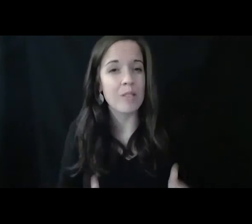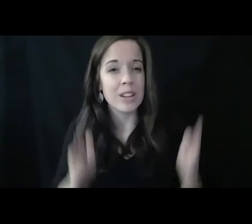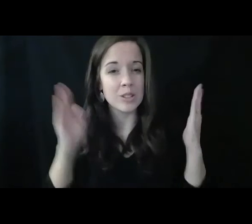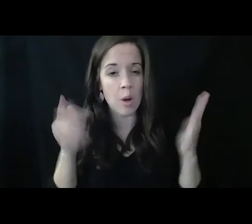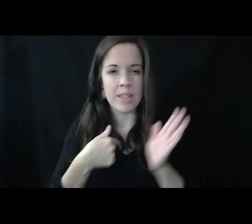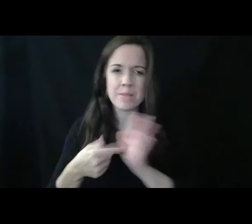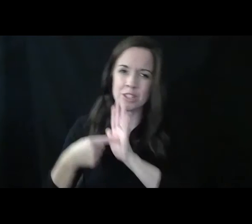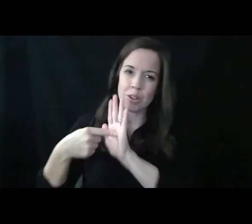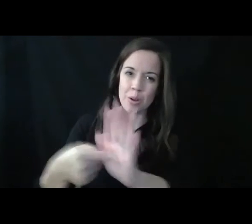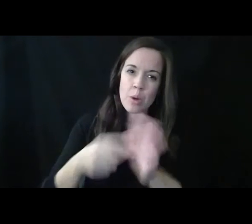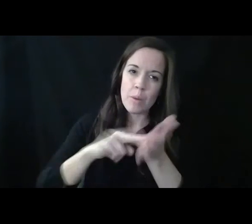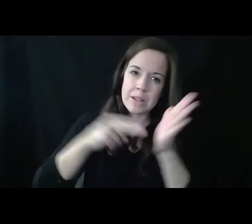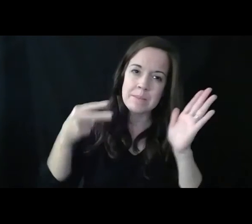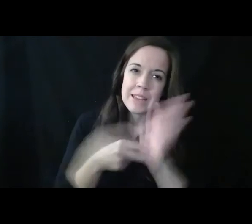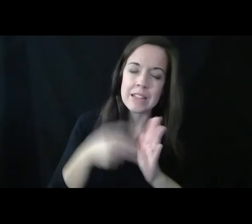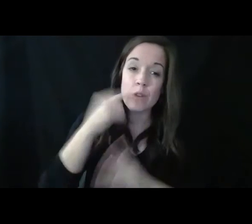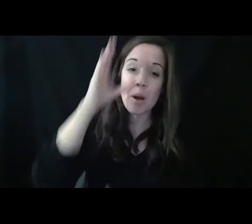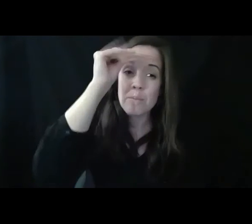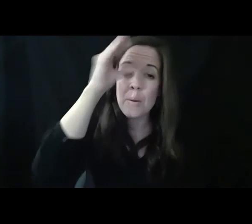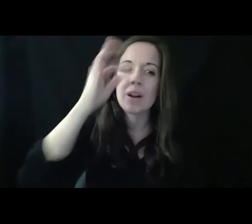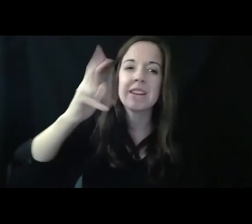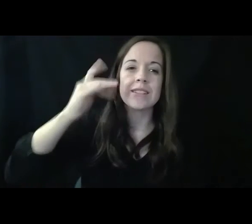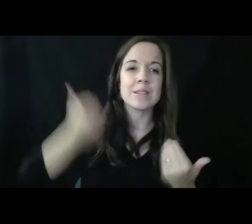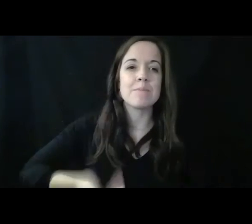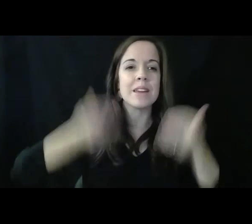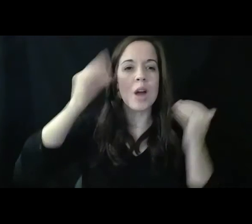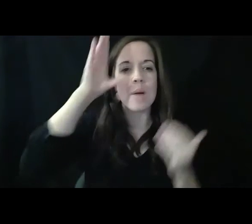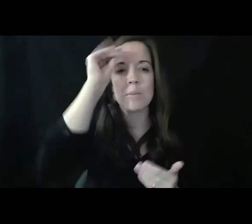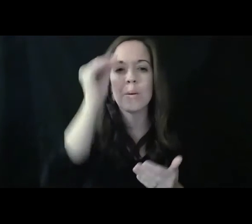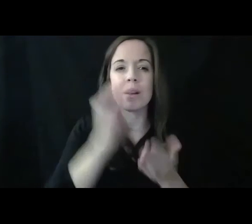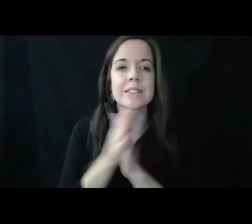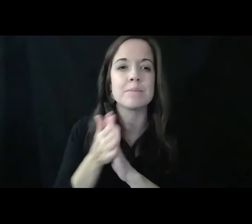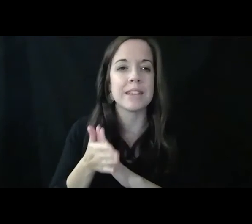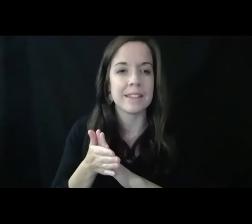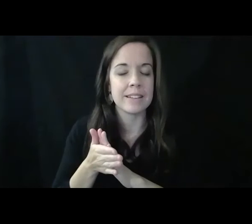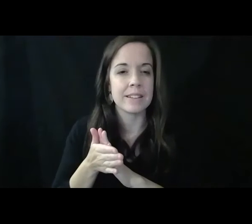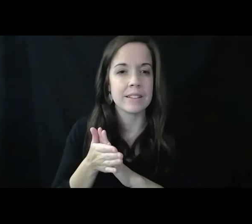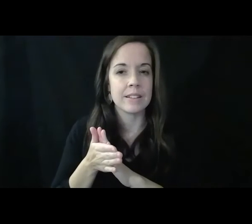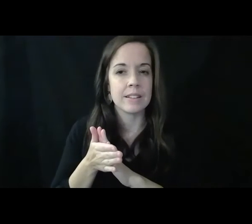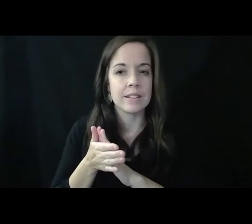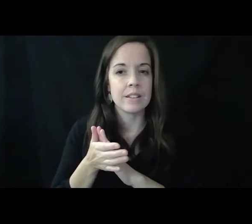what it means for a boy to be // a boy-to-be // when hard in my harness you’d best